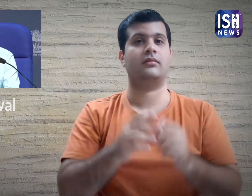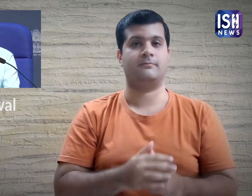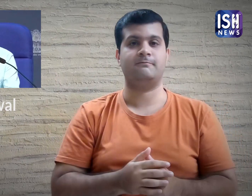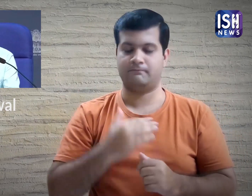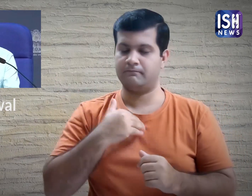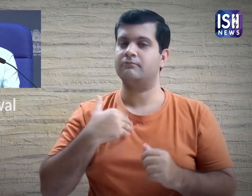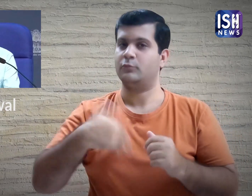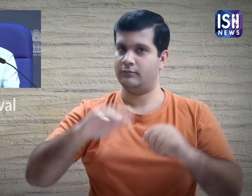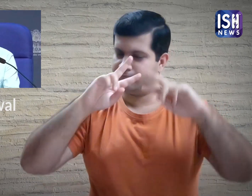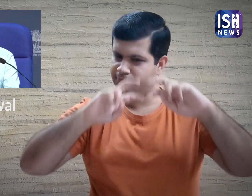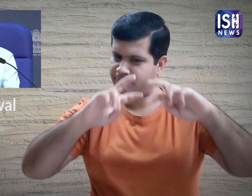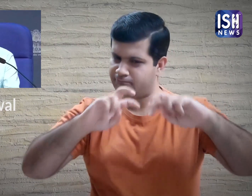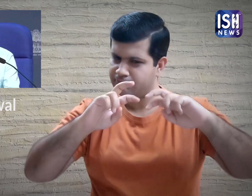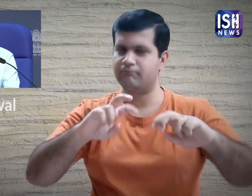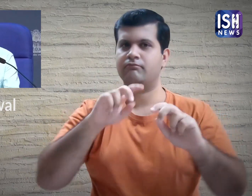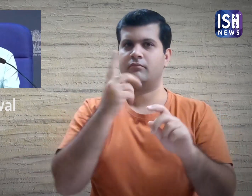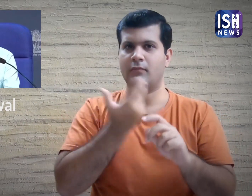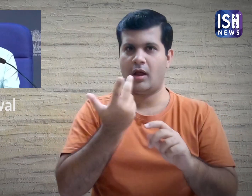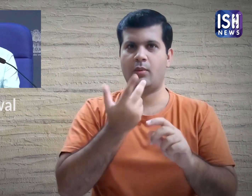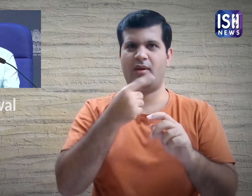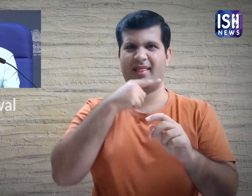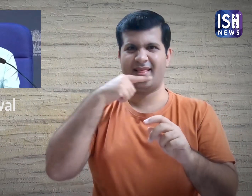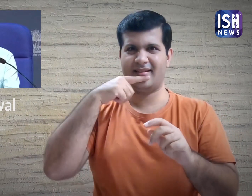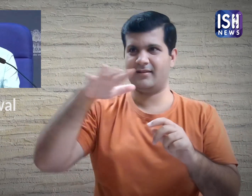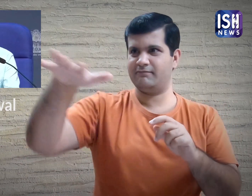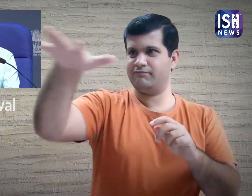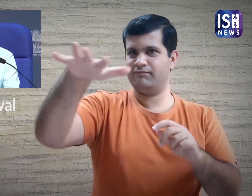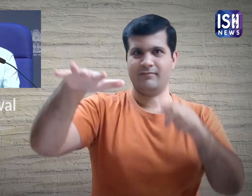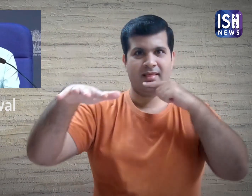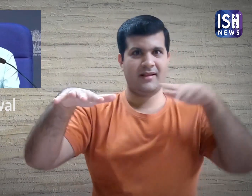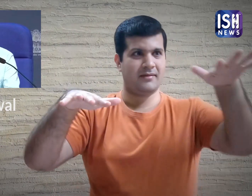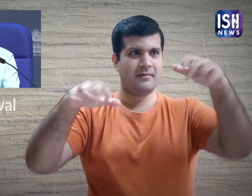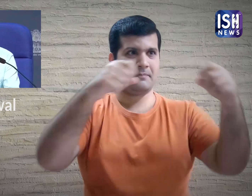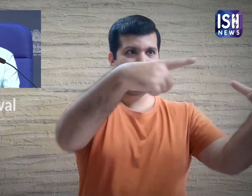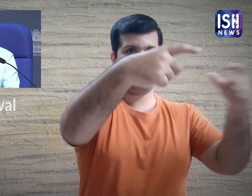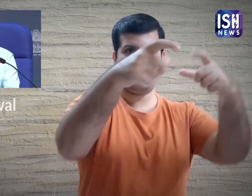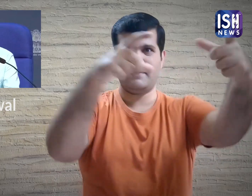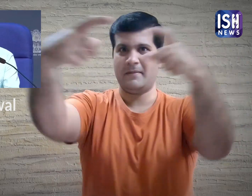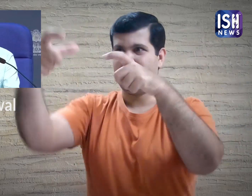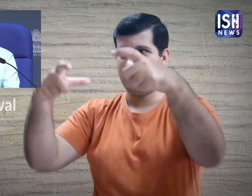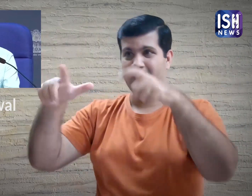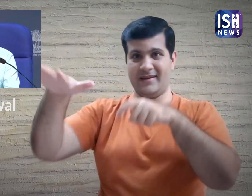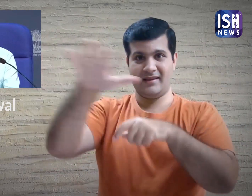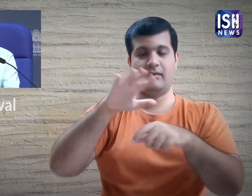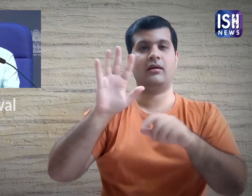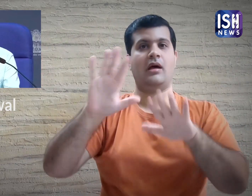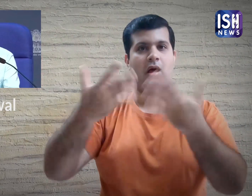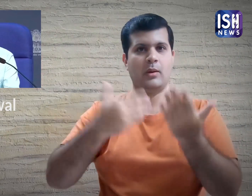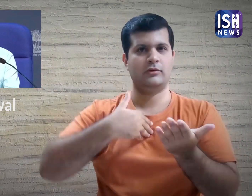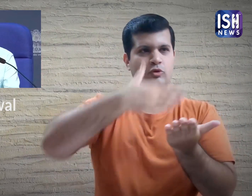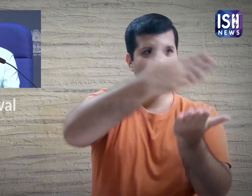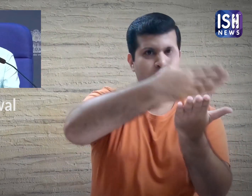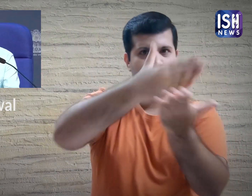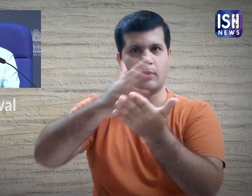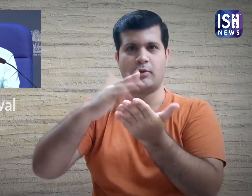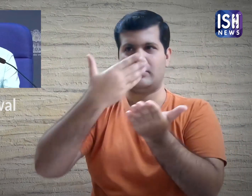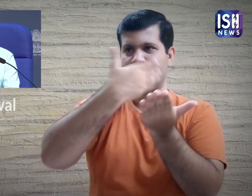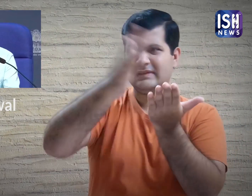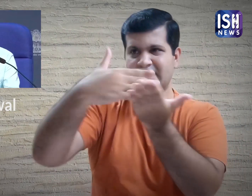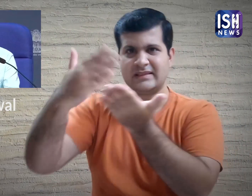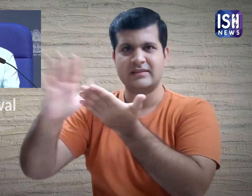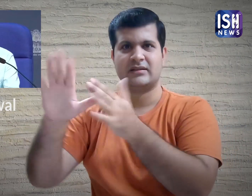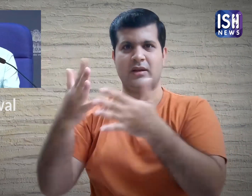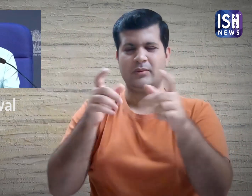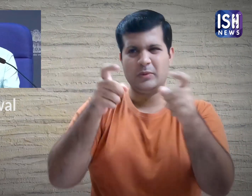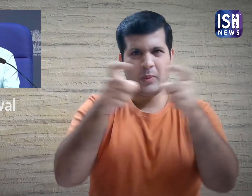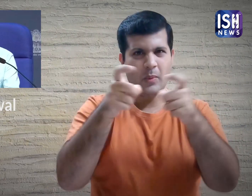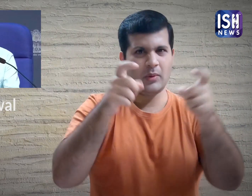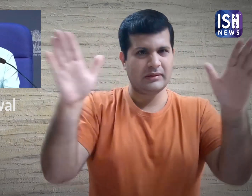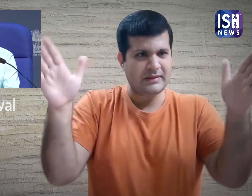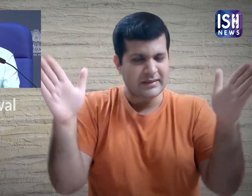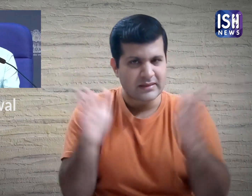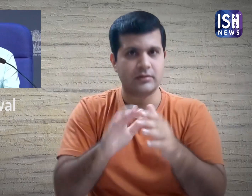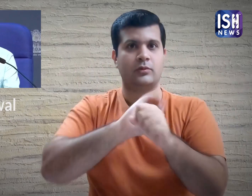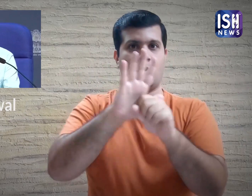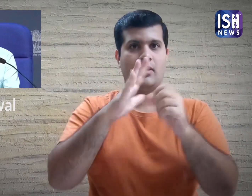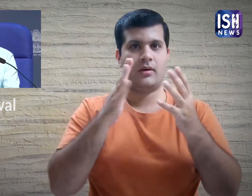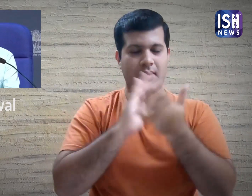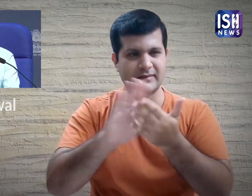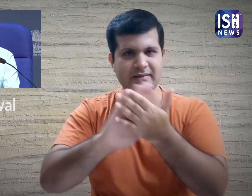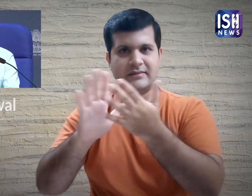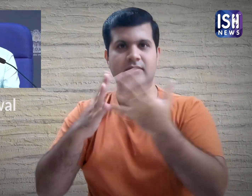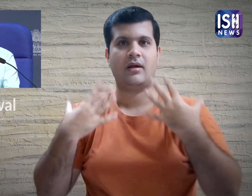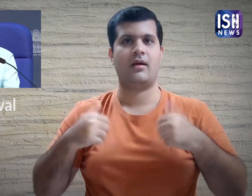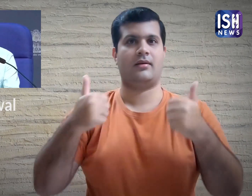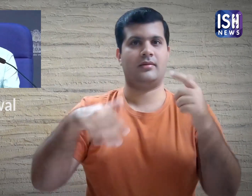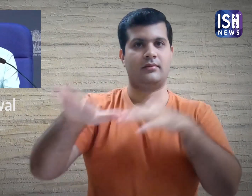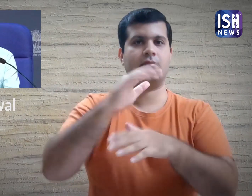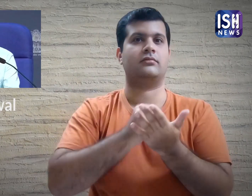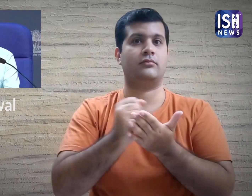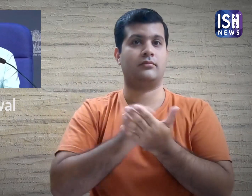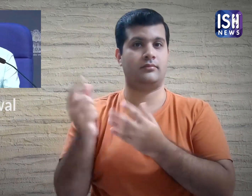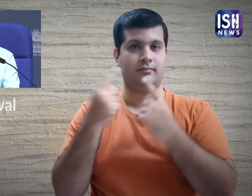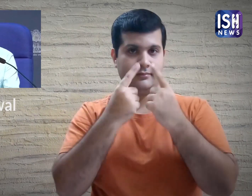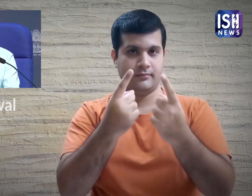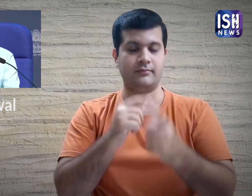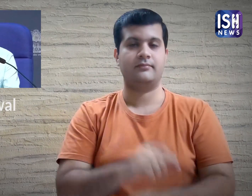we are studying the hotspots and working to contain the virus.